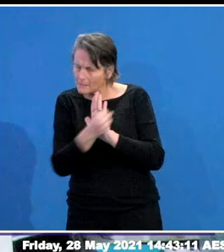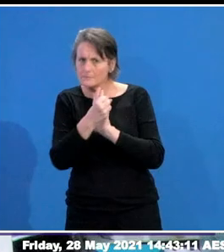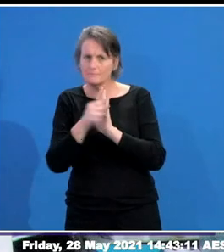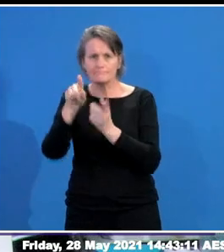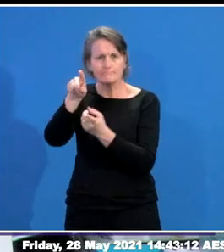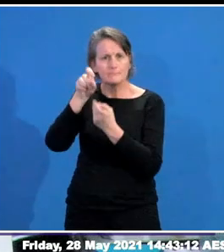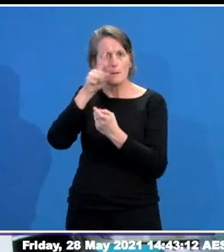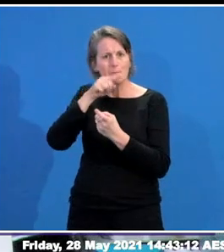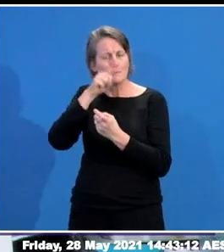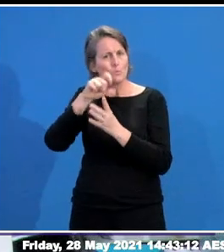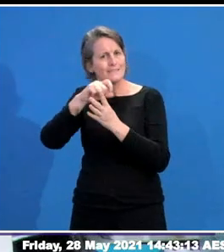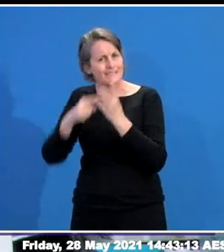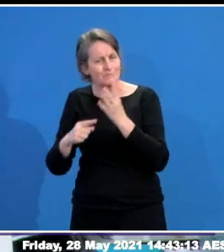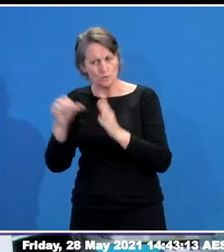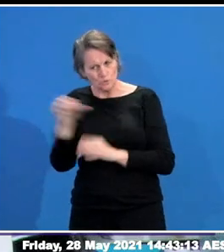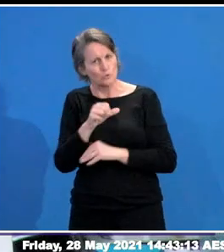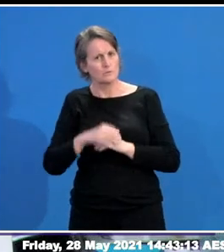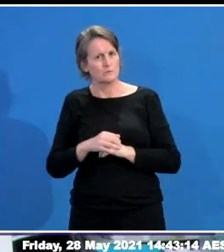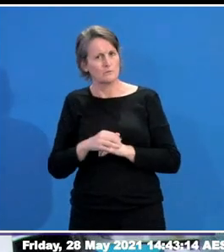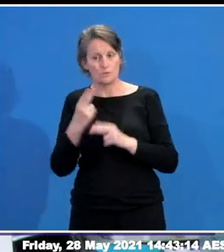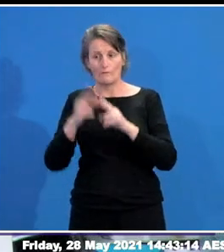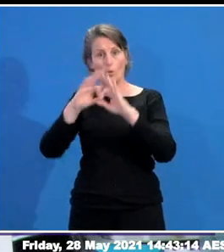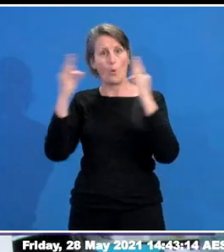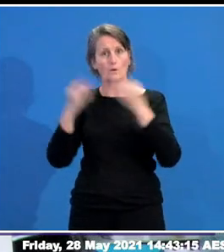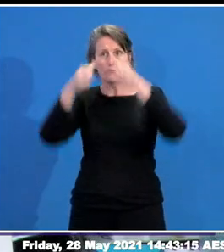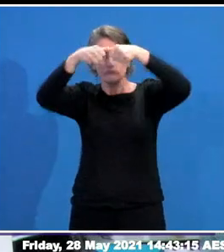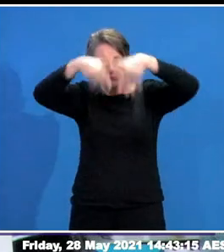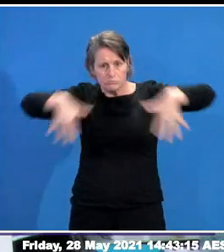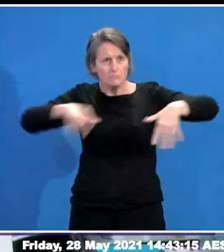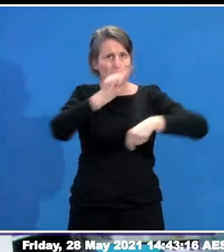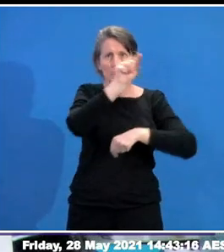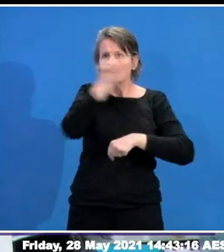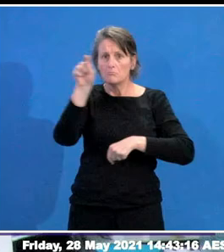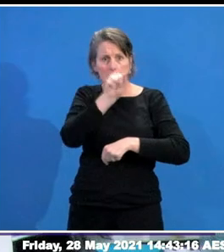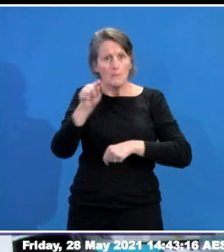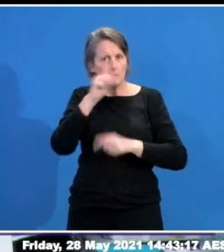organisations ought to be structured and how they should be governed.